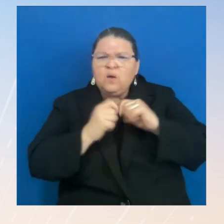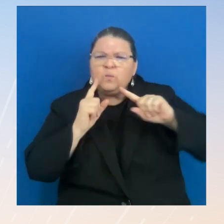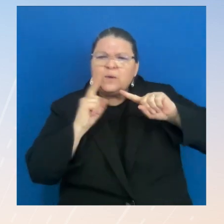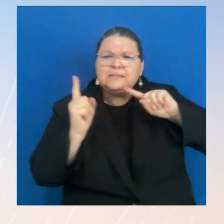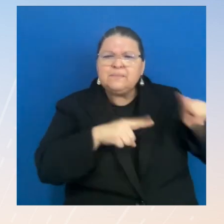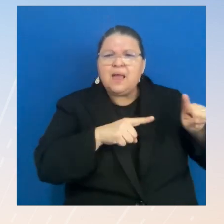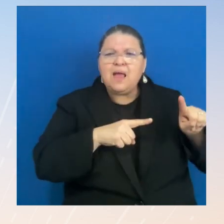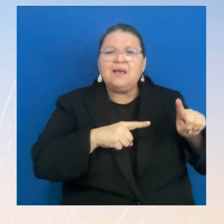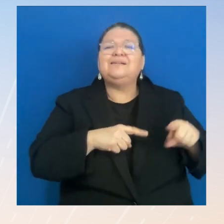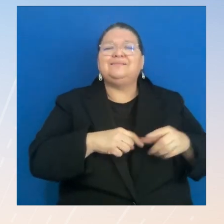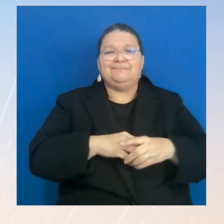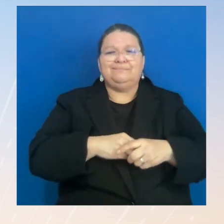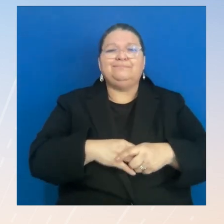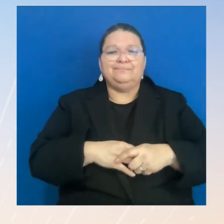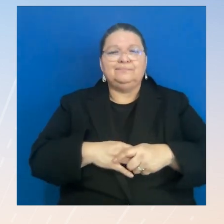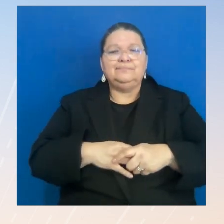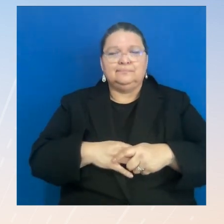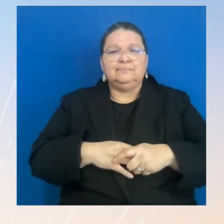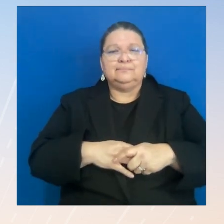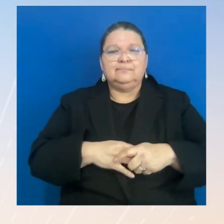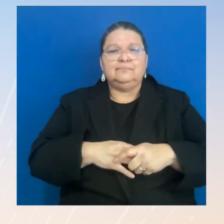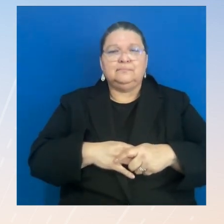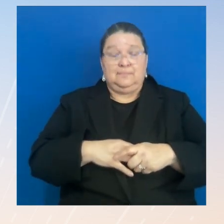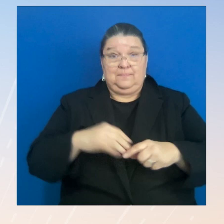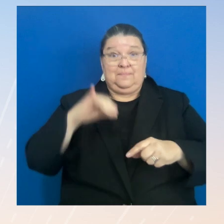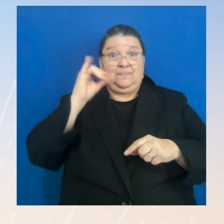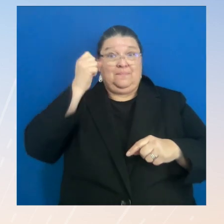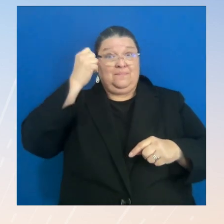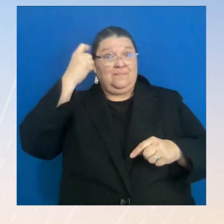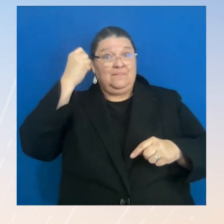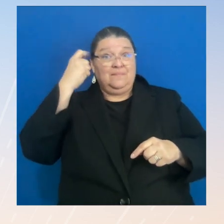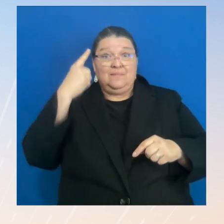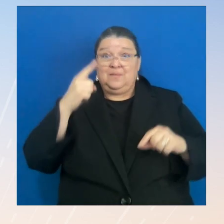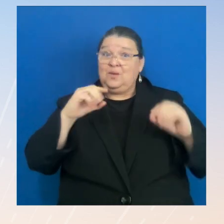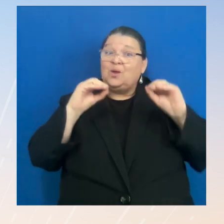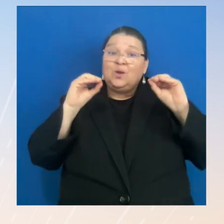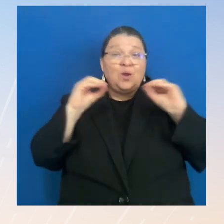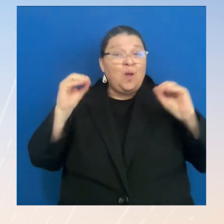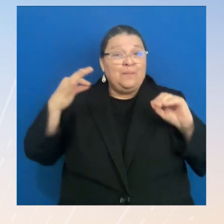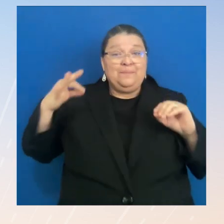to get into an escalatory war with Russia. The Press: Got it. And one more on the sanctions